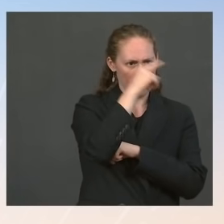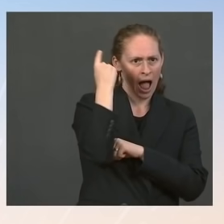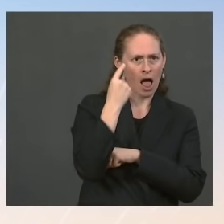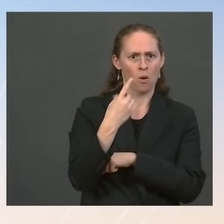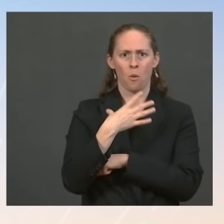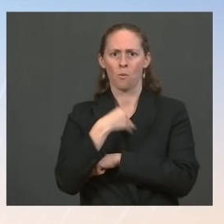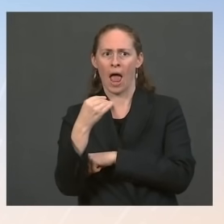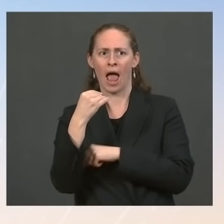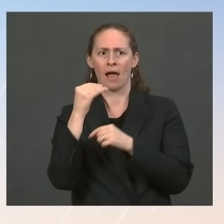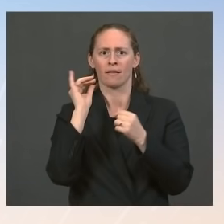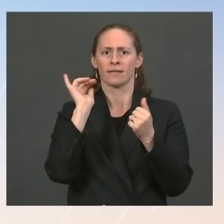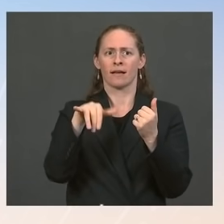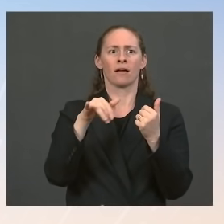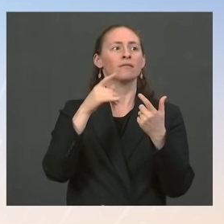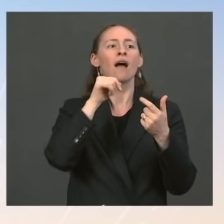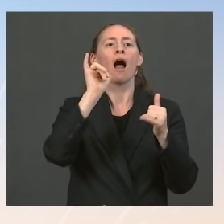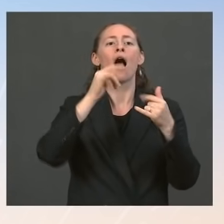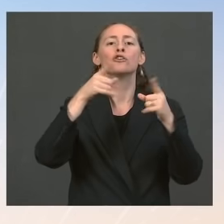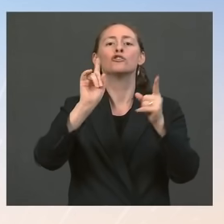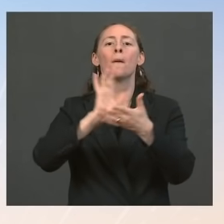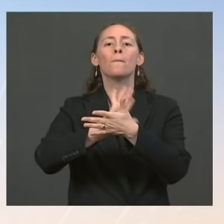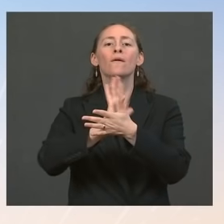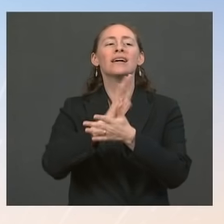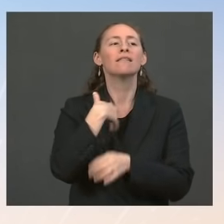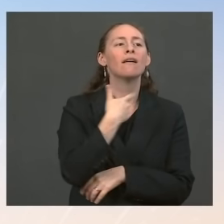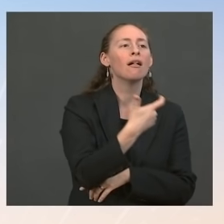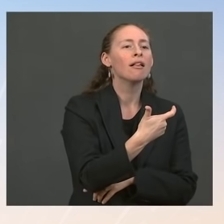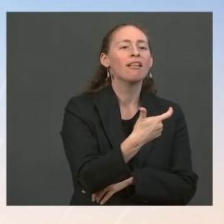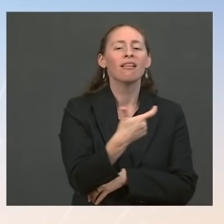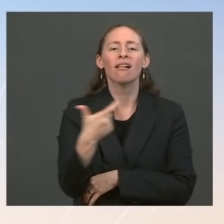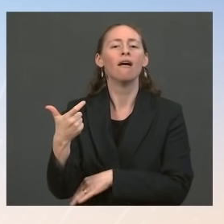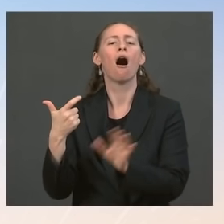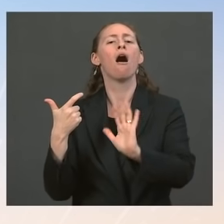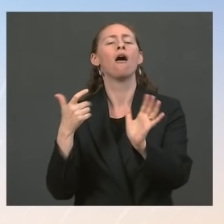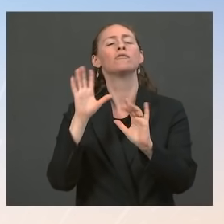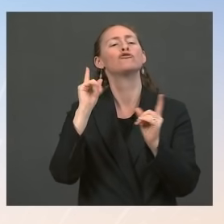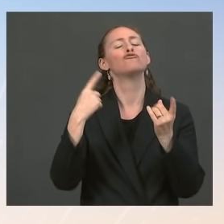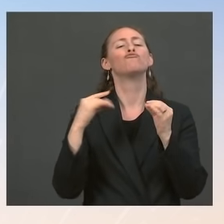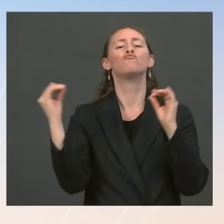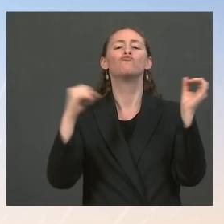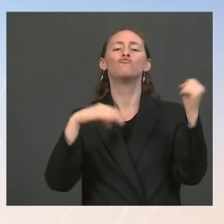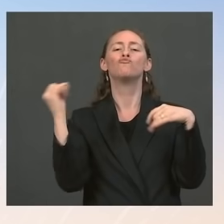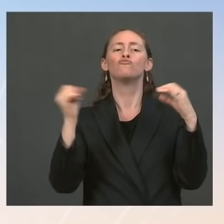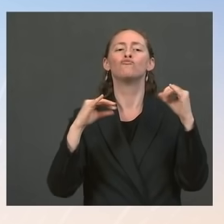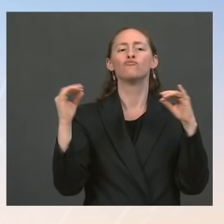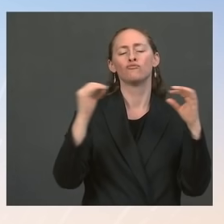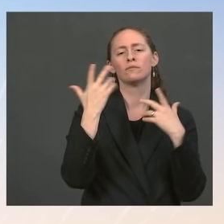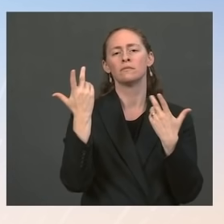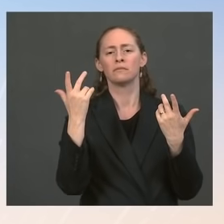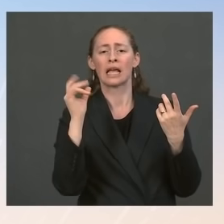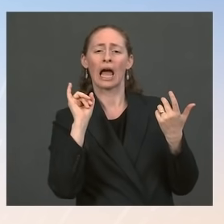These conversations are about a range of options, about what the risk assessments are about every decision.